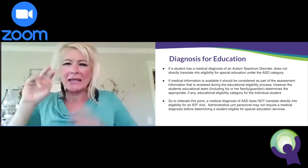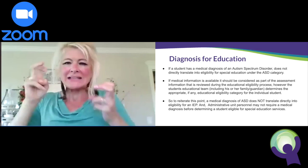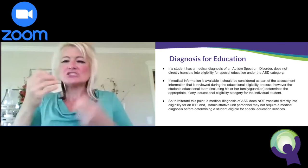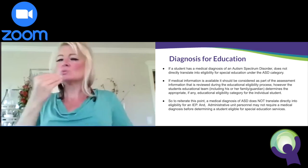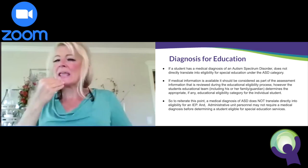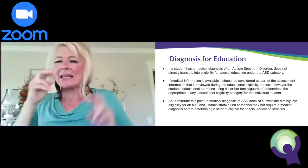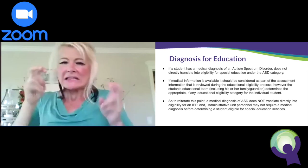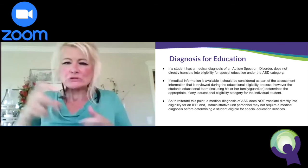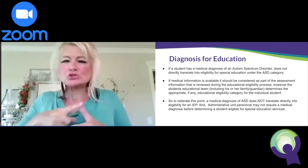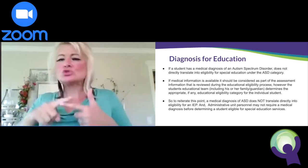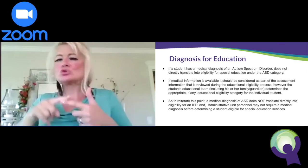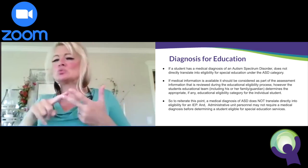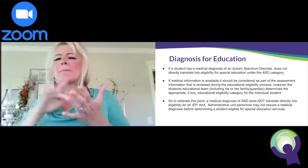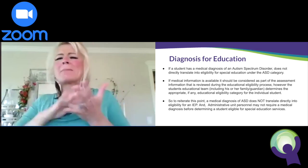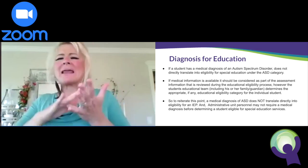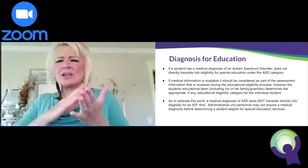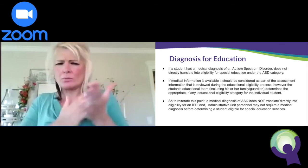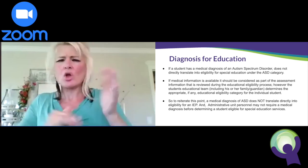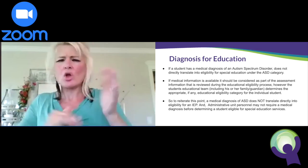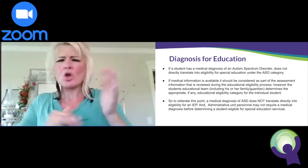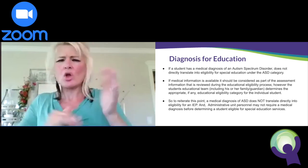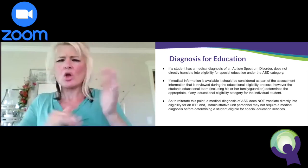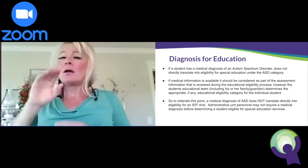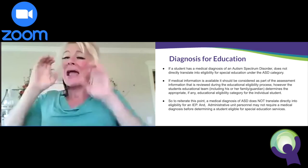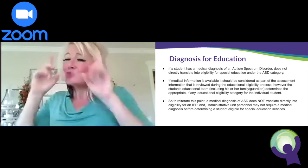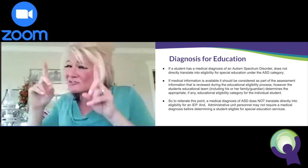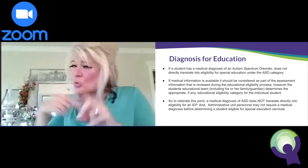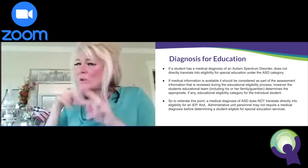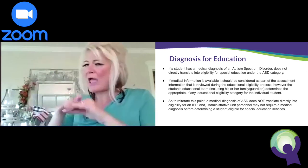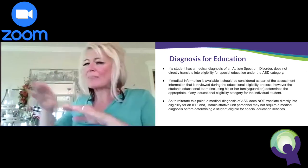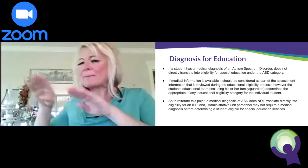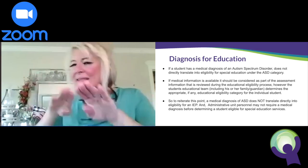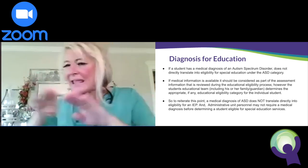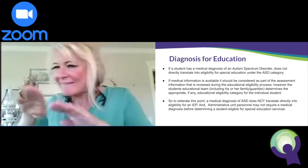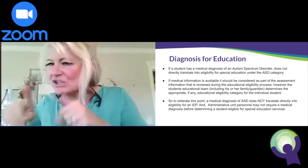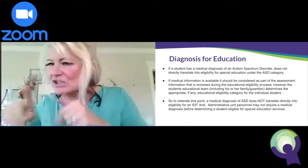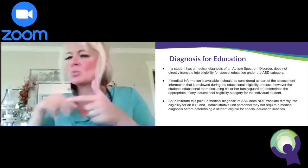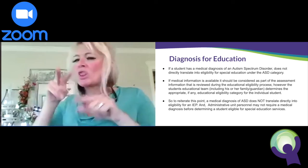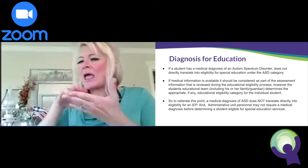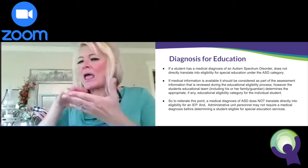and they're very more of the physical part of it. The educational, we look at